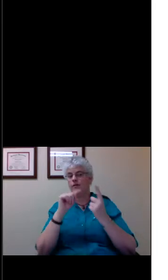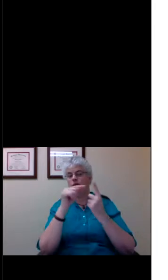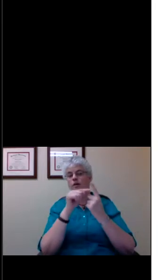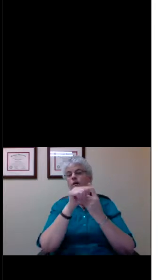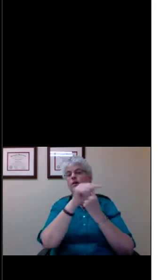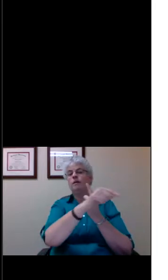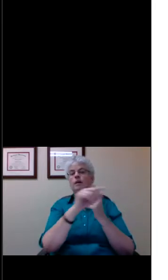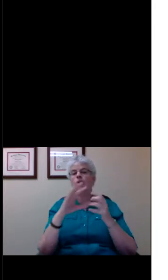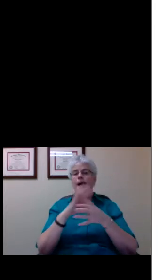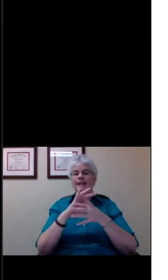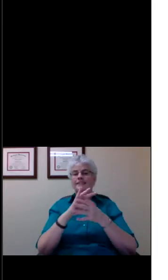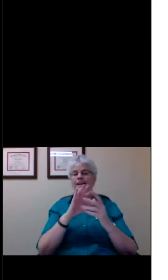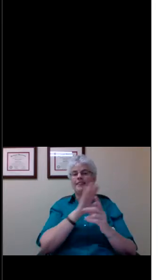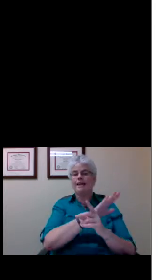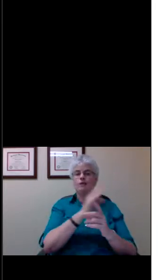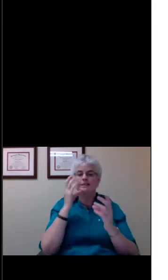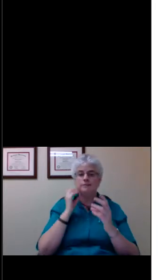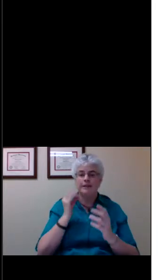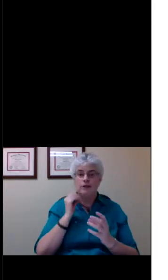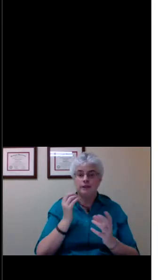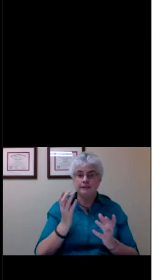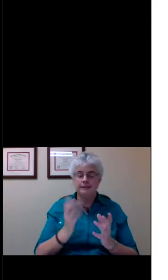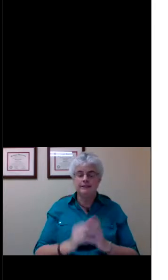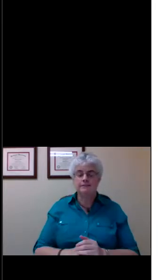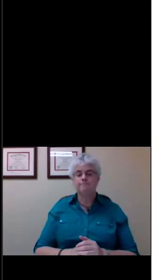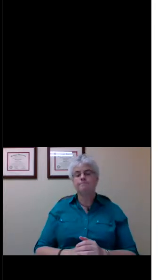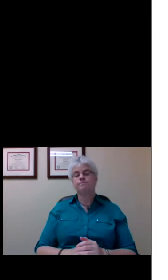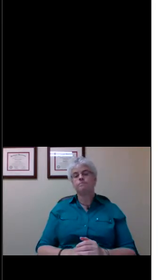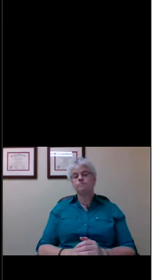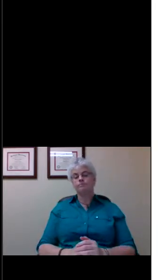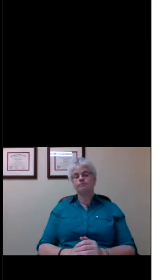understand, you know, what may be kind of the content of the experience of a